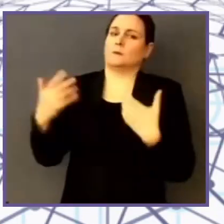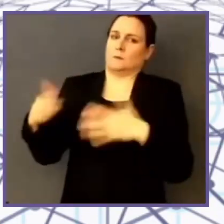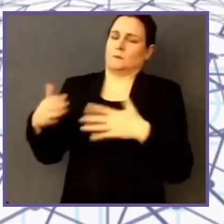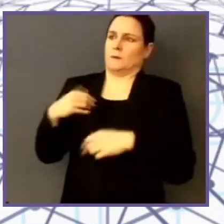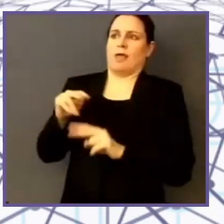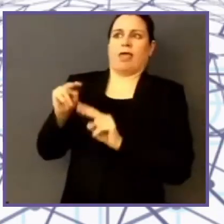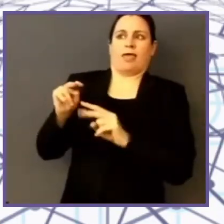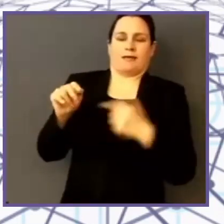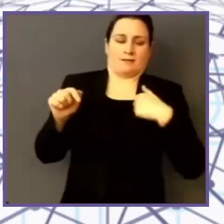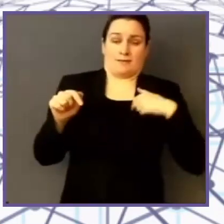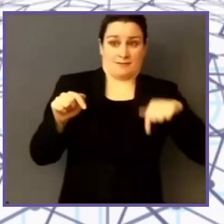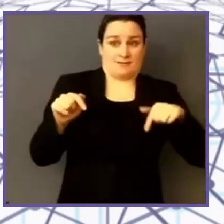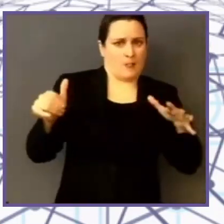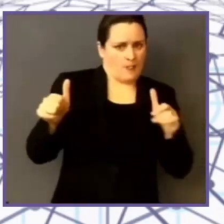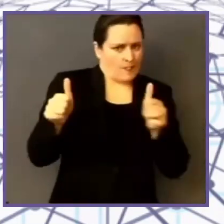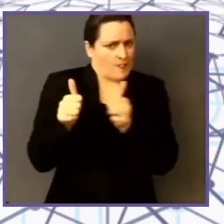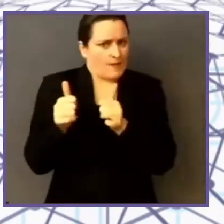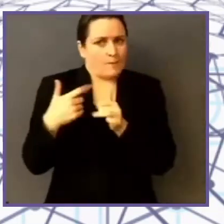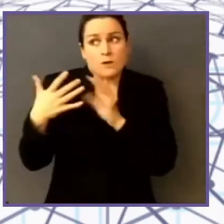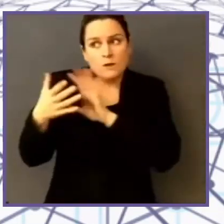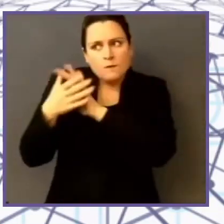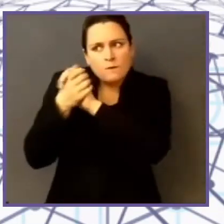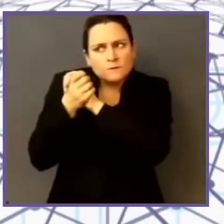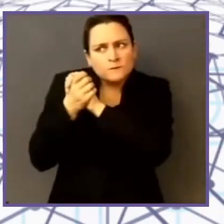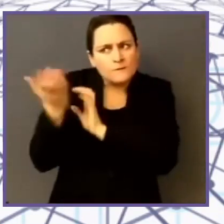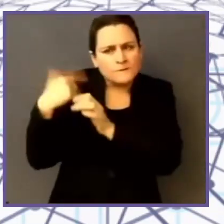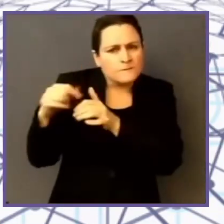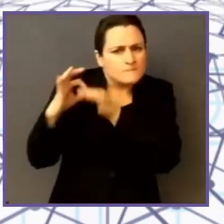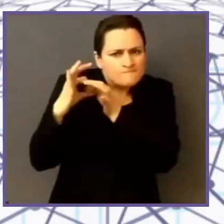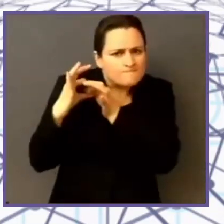to let go Ricky's nodding, we're going to keep working with them.